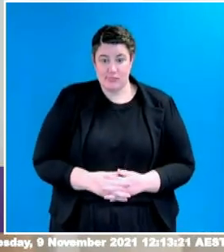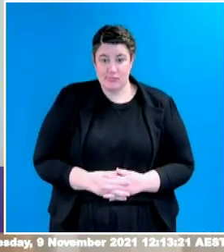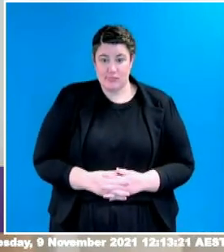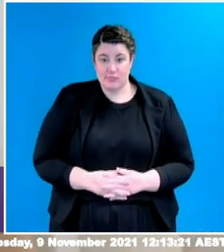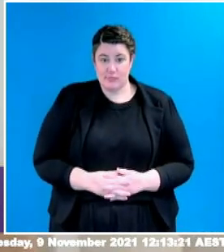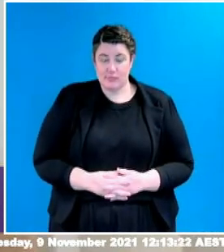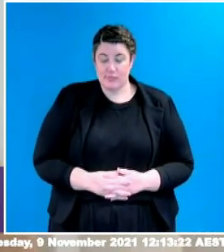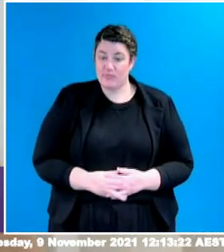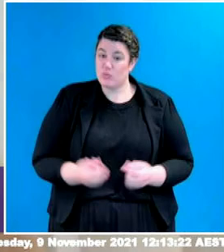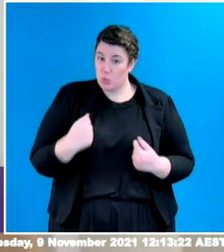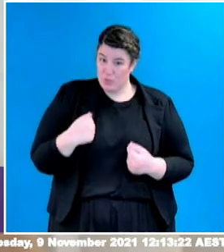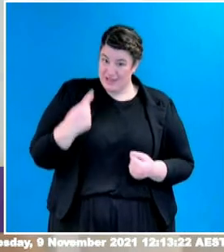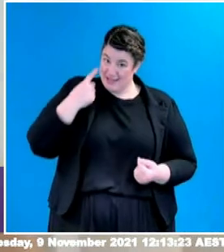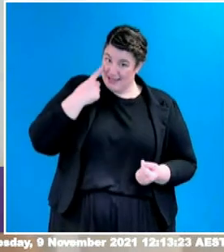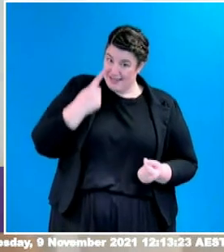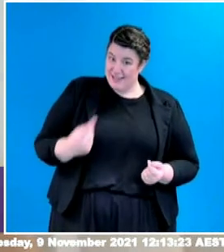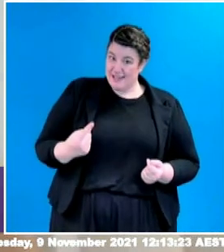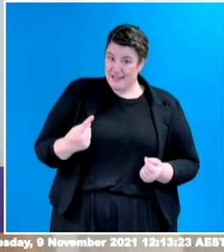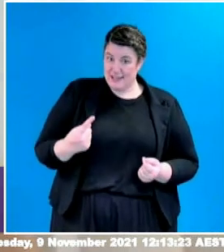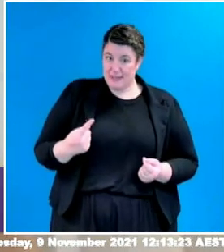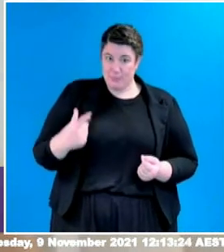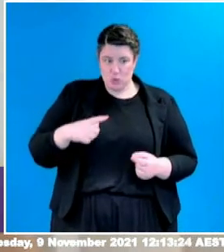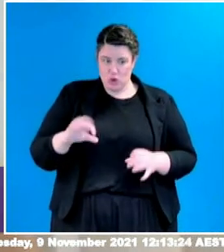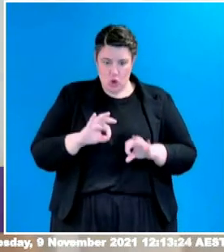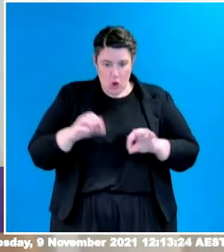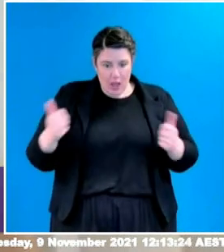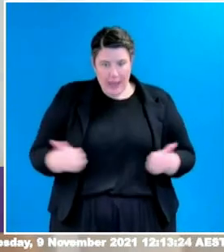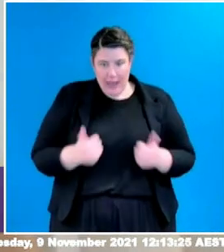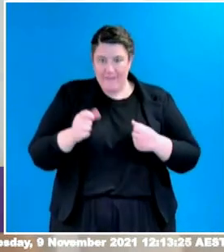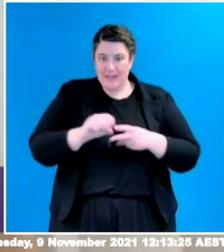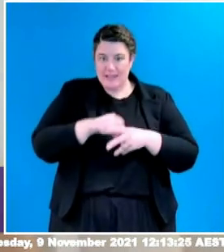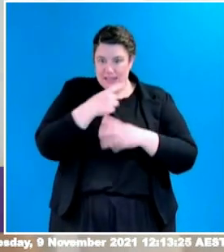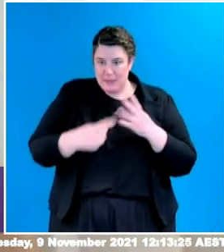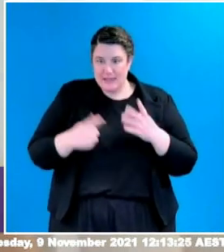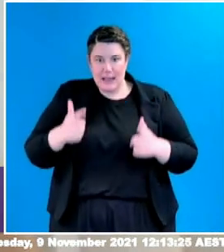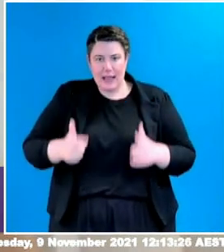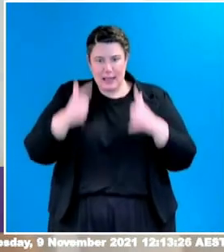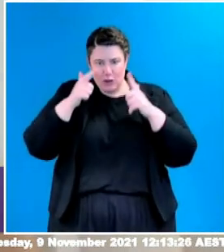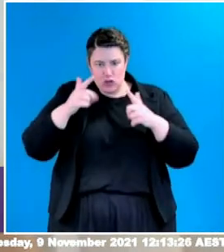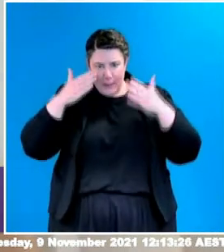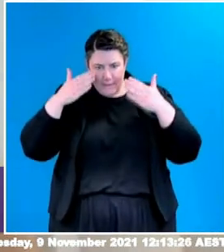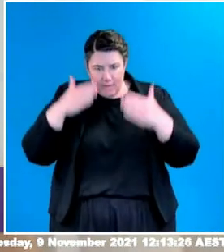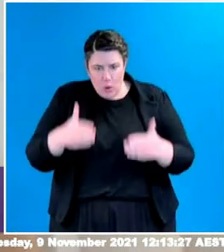This is what we see as a result of a lack of disability leadership focus, a